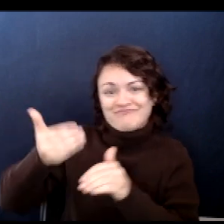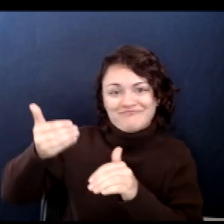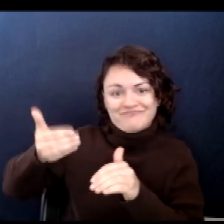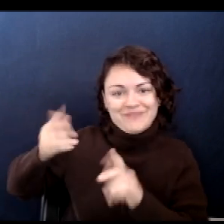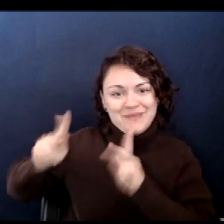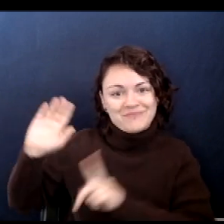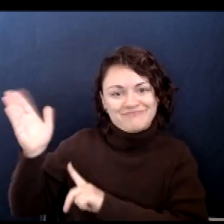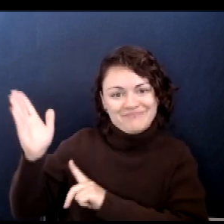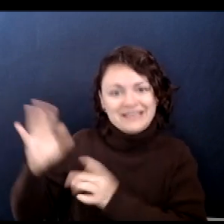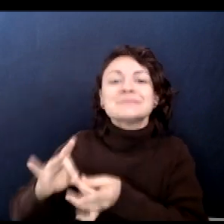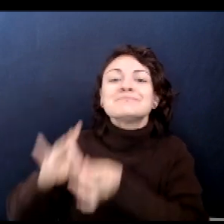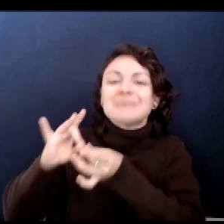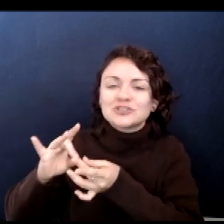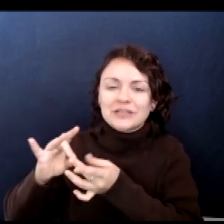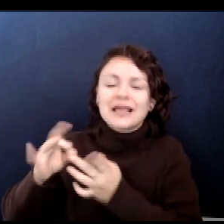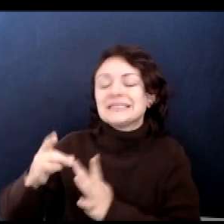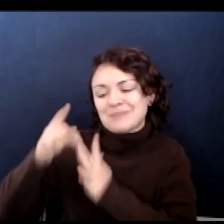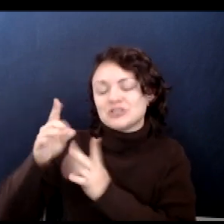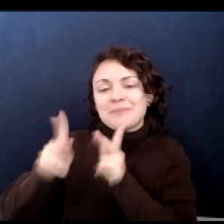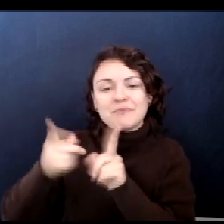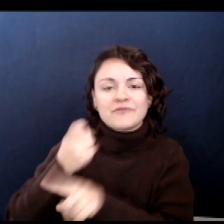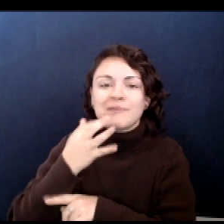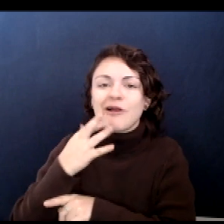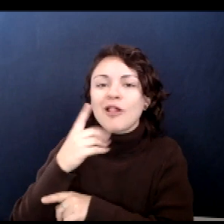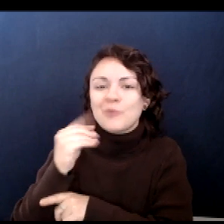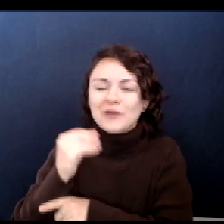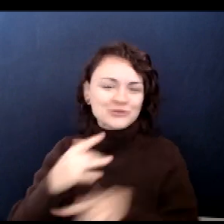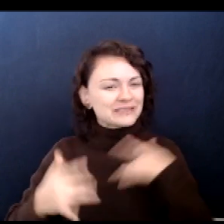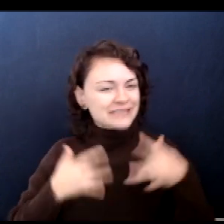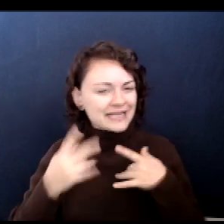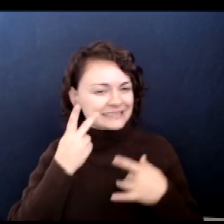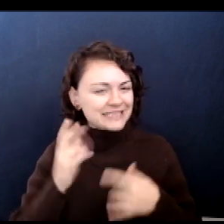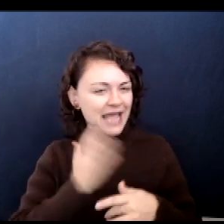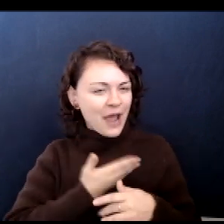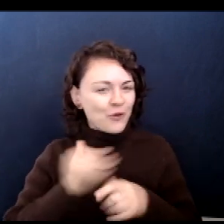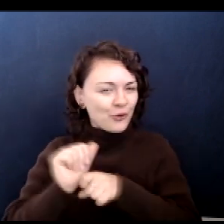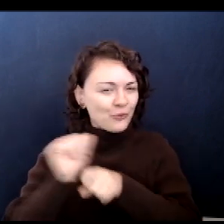So it's exciting to see some of the similarities in our work. Next slide, please.